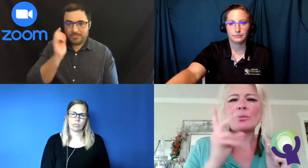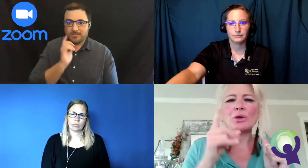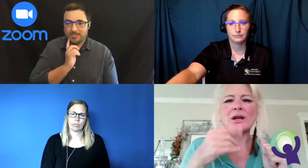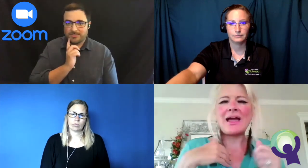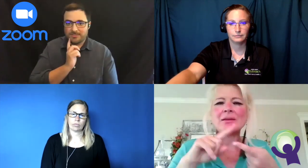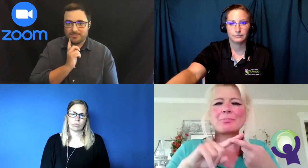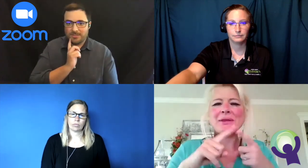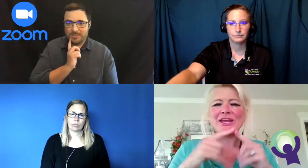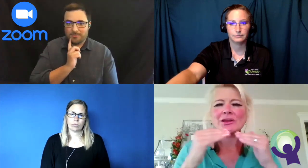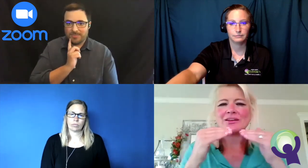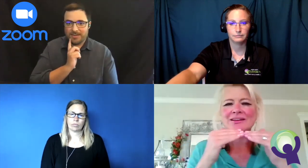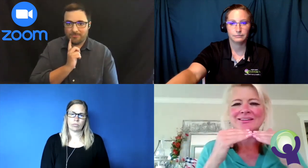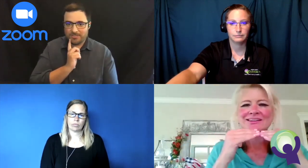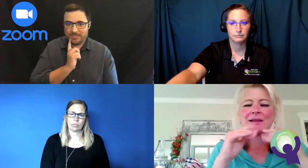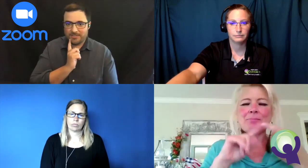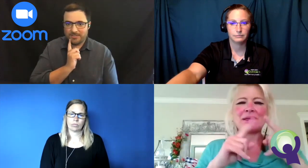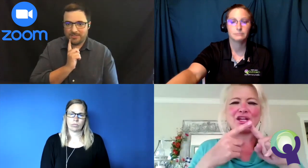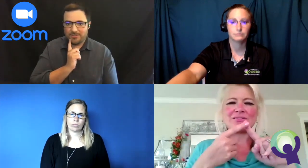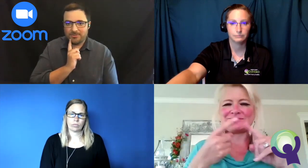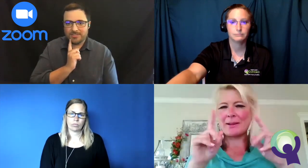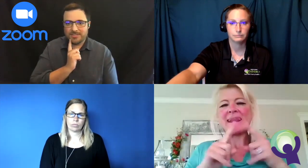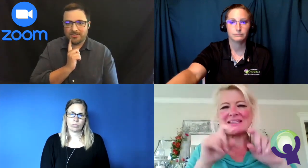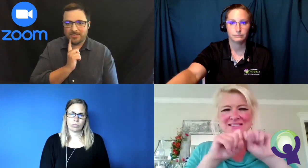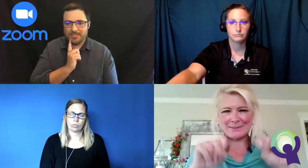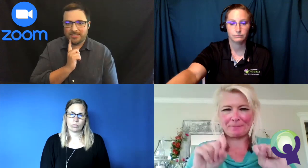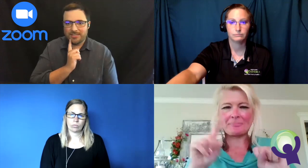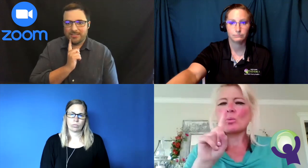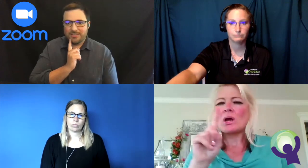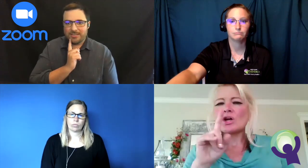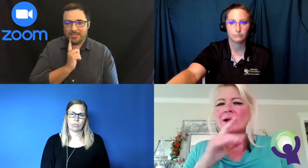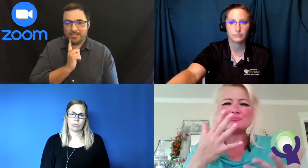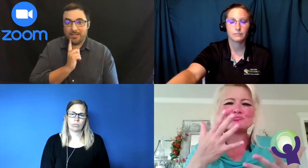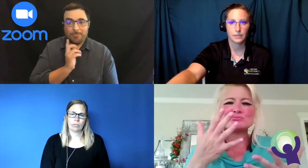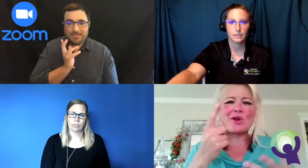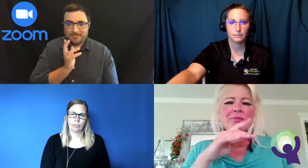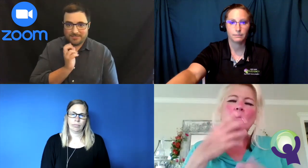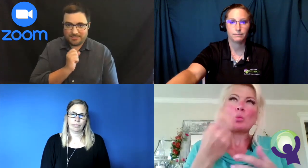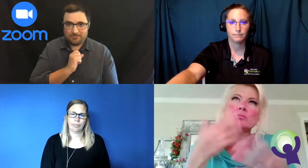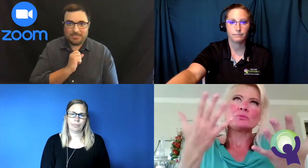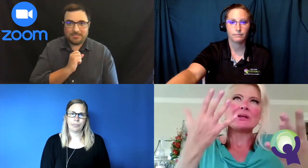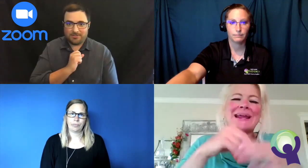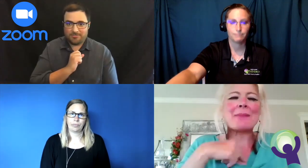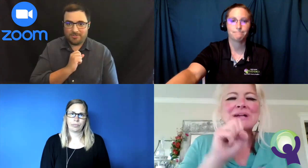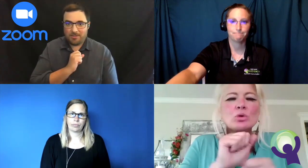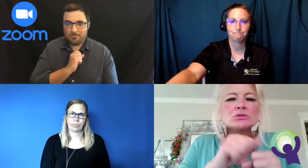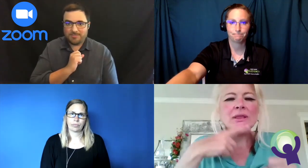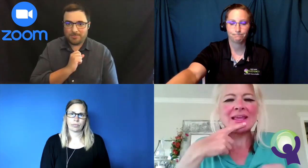a school district that I've worked at.. considering, a buddy system etc for them if